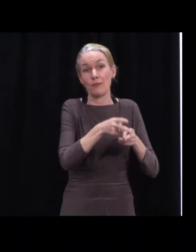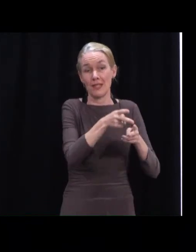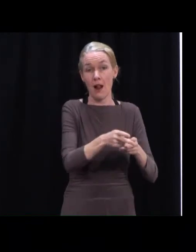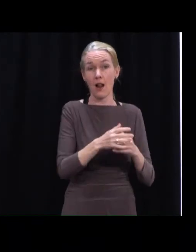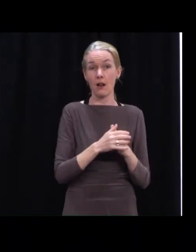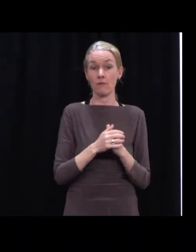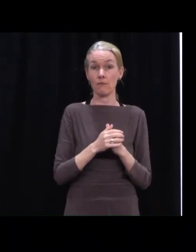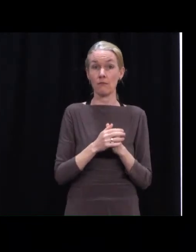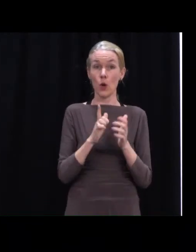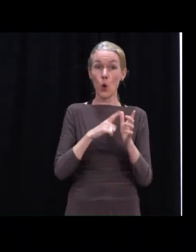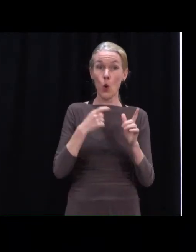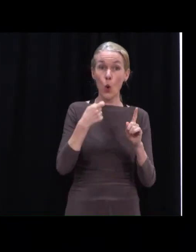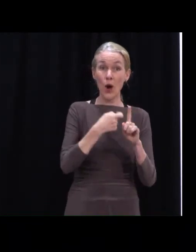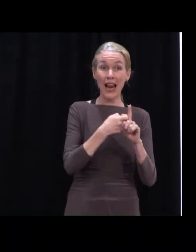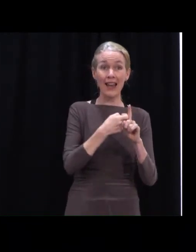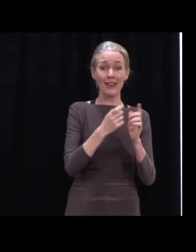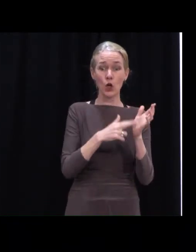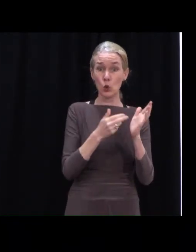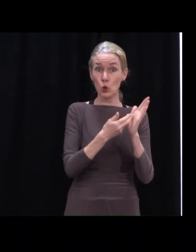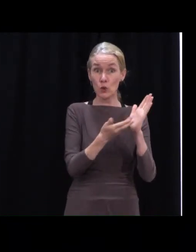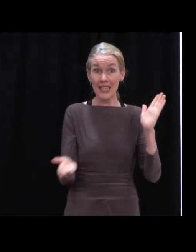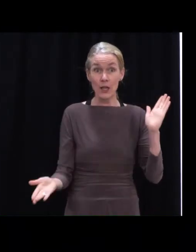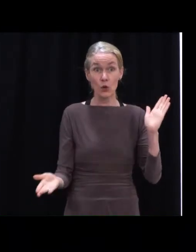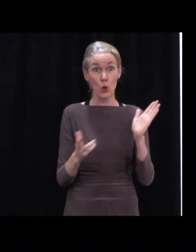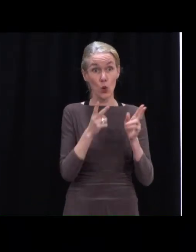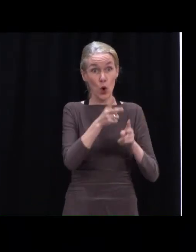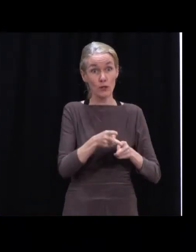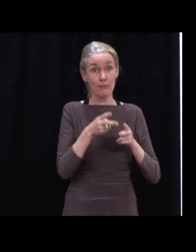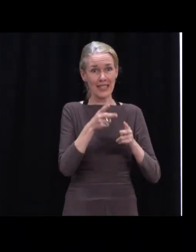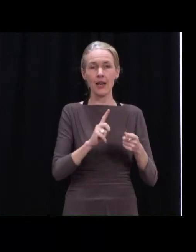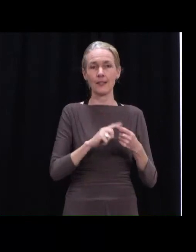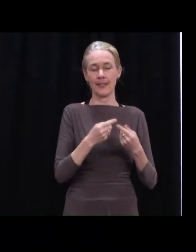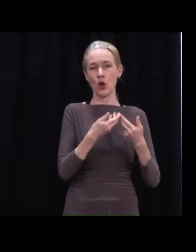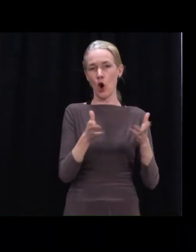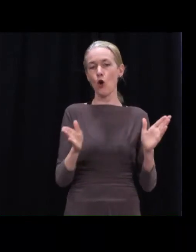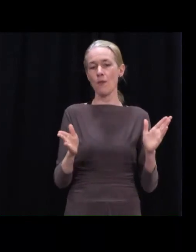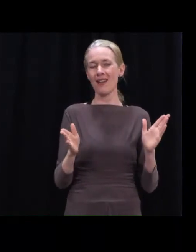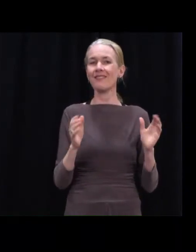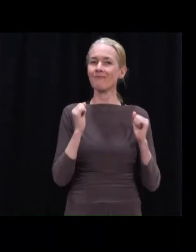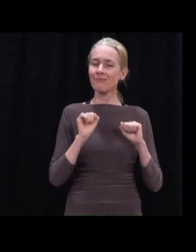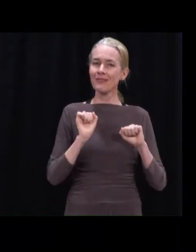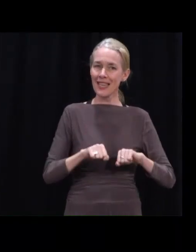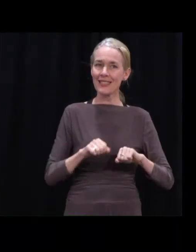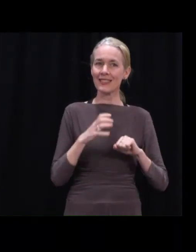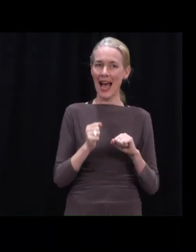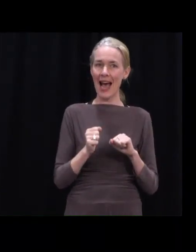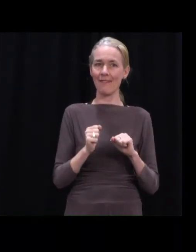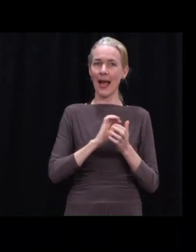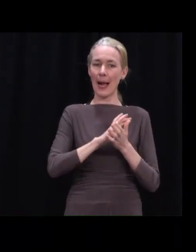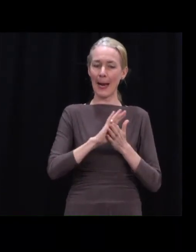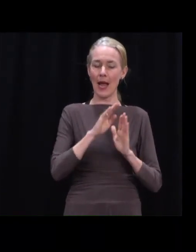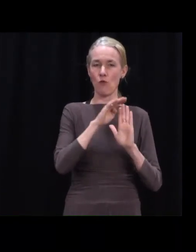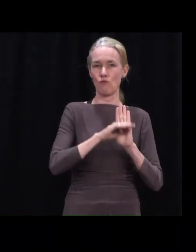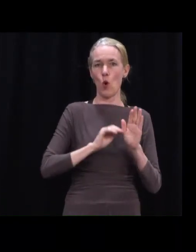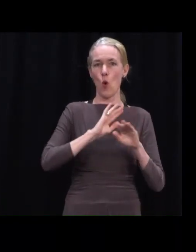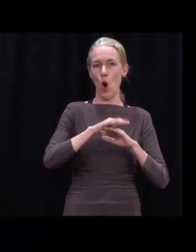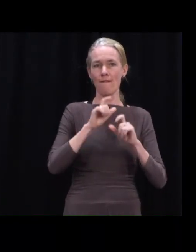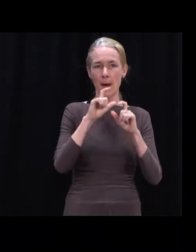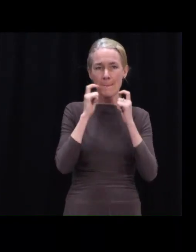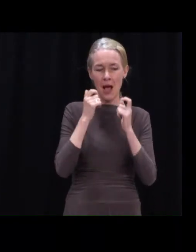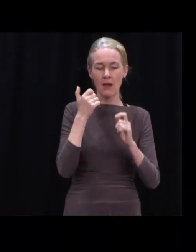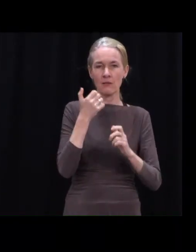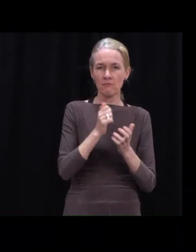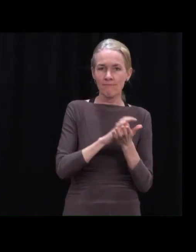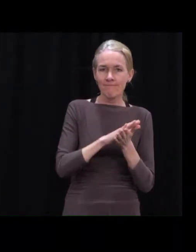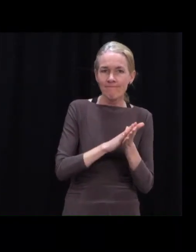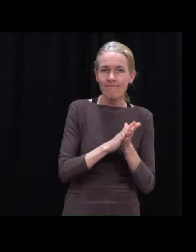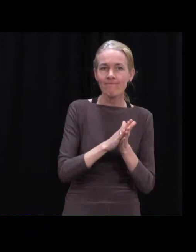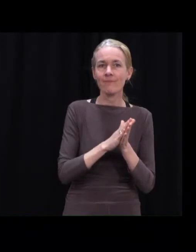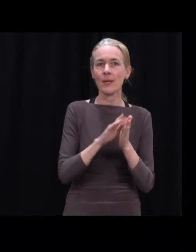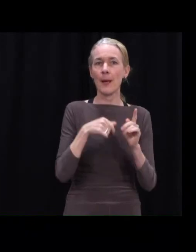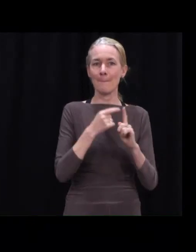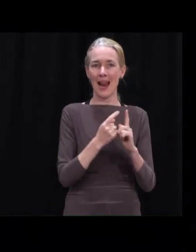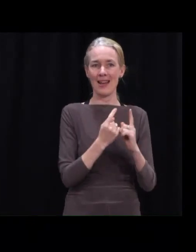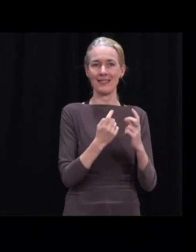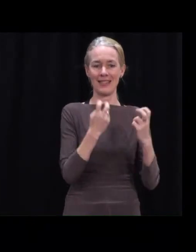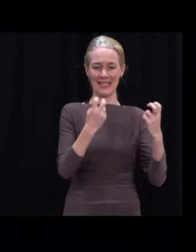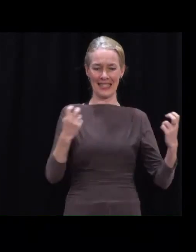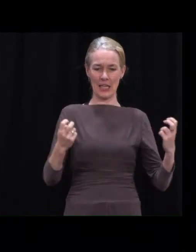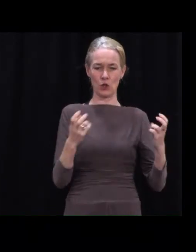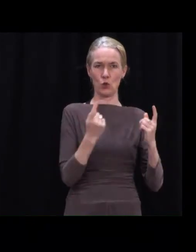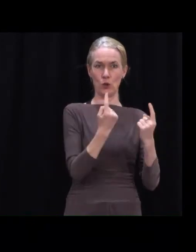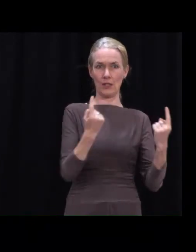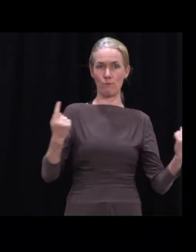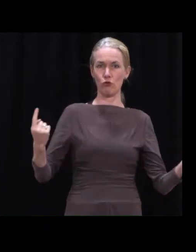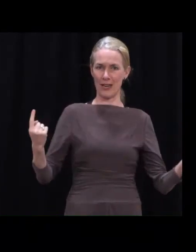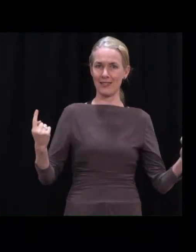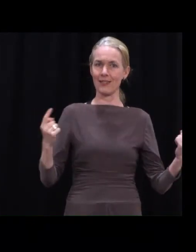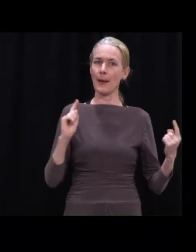Do not delay care. Hospitals